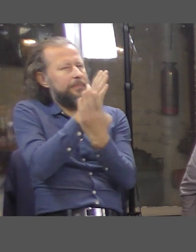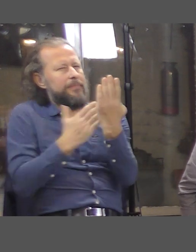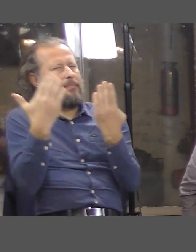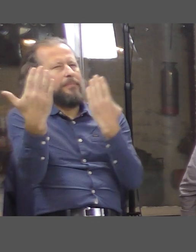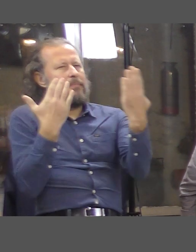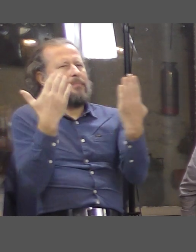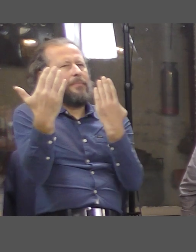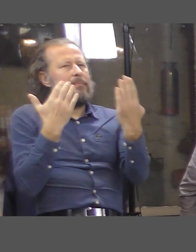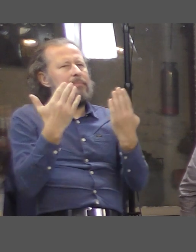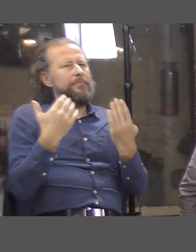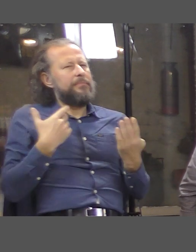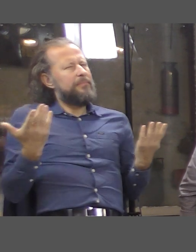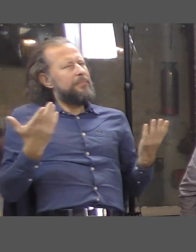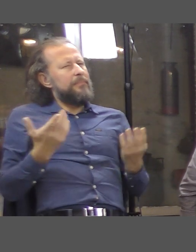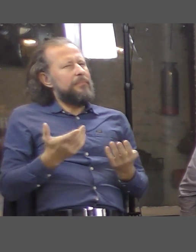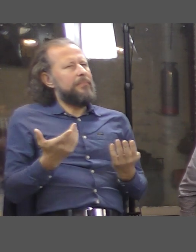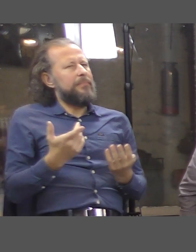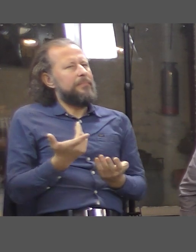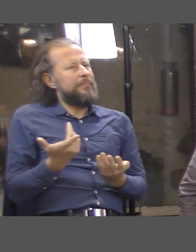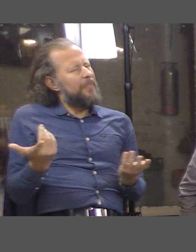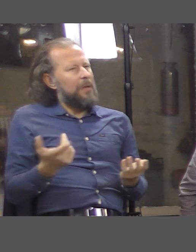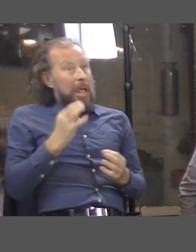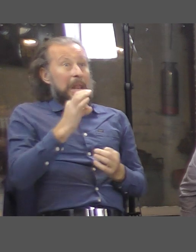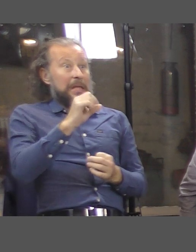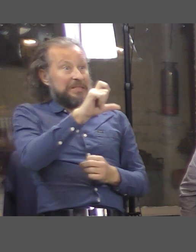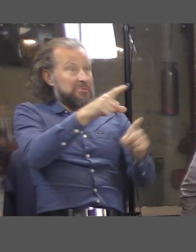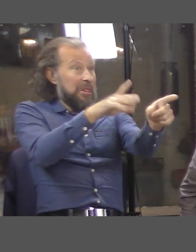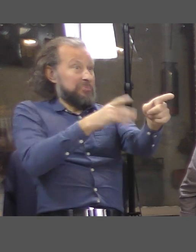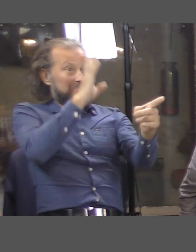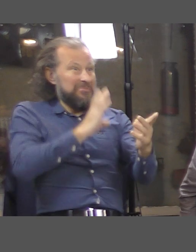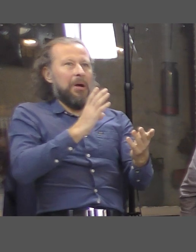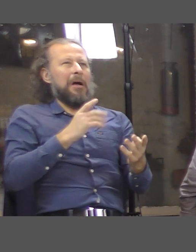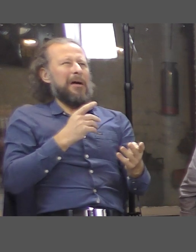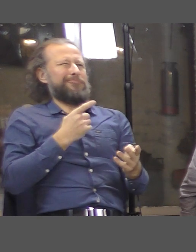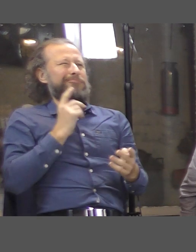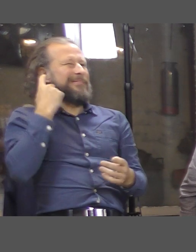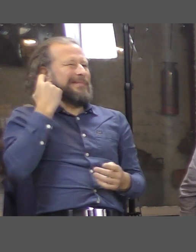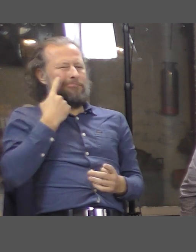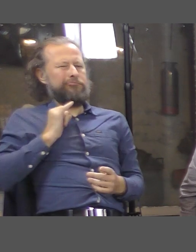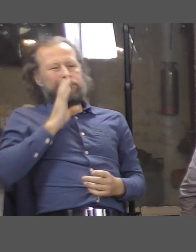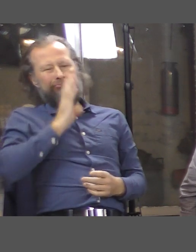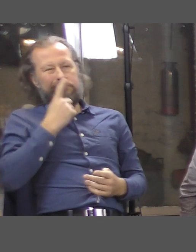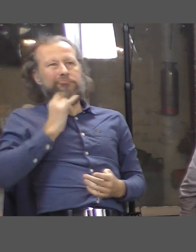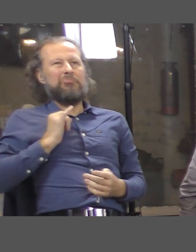And here are the two looks. Right here, for example, that just in case, I don't put it on my CV,